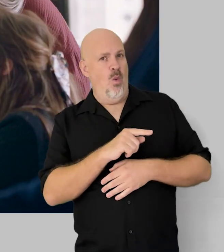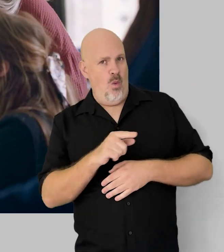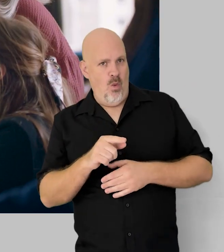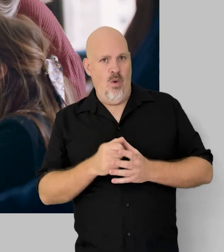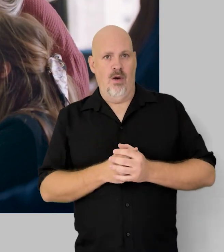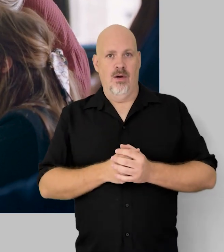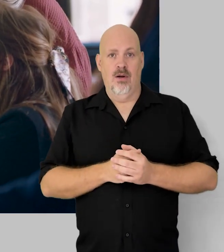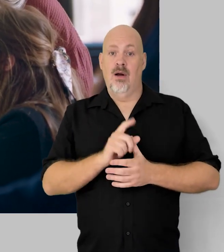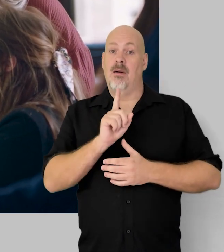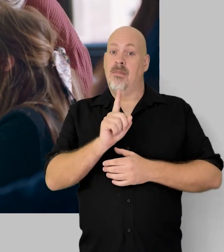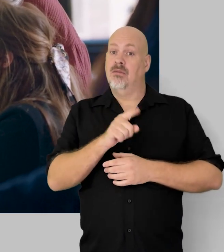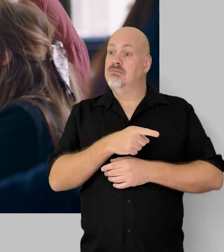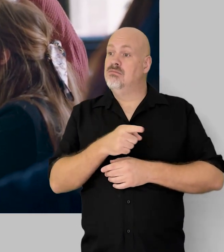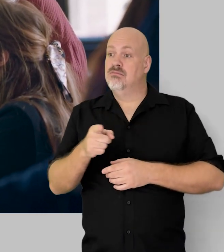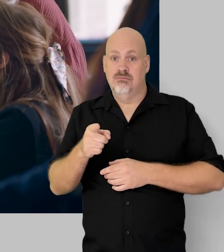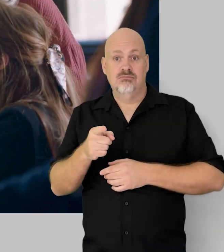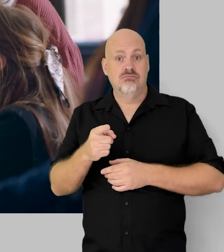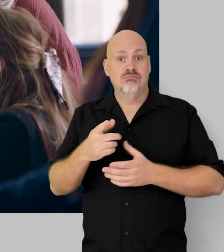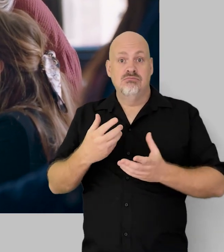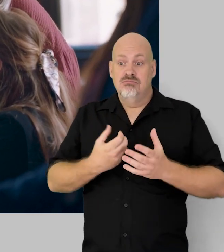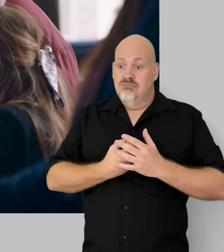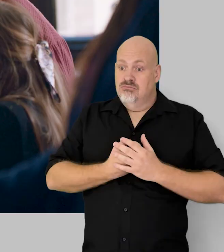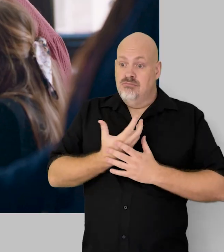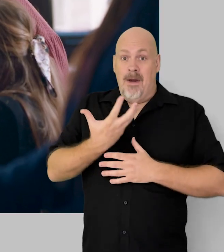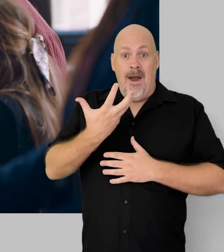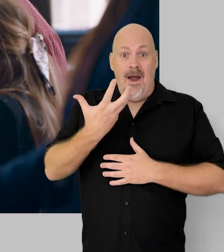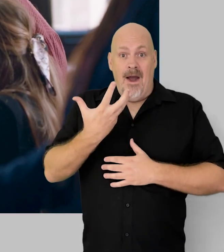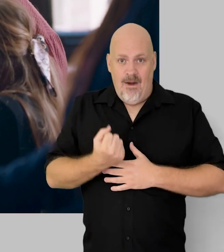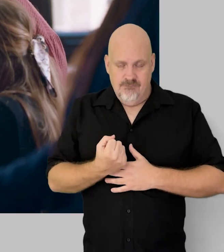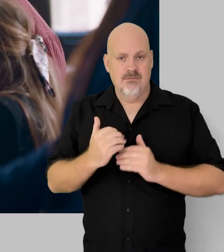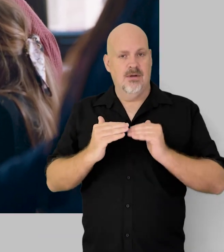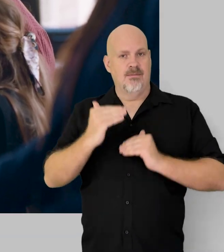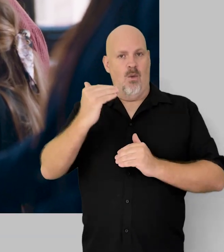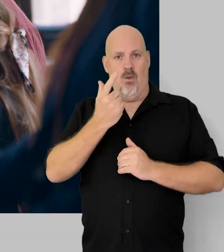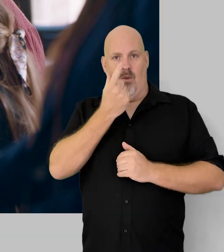The fact that disparities vary across countries suggests